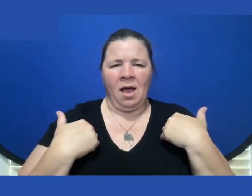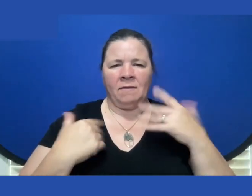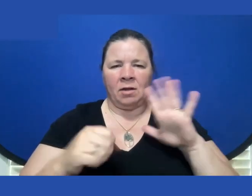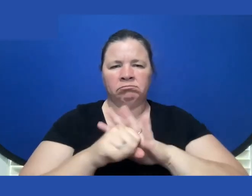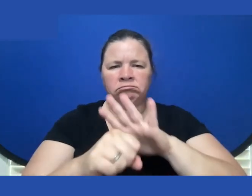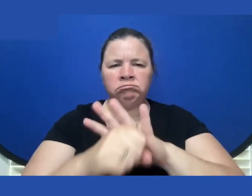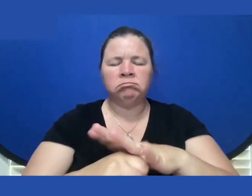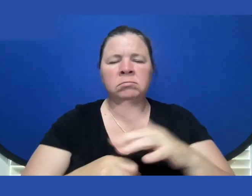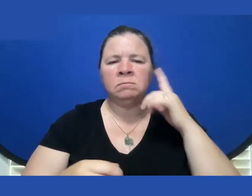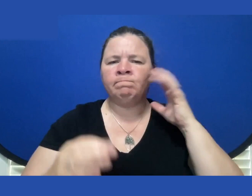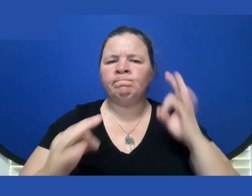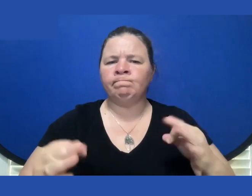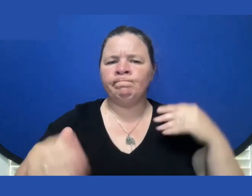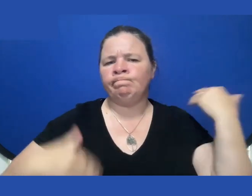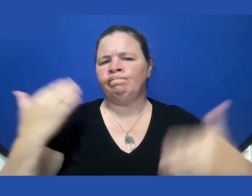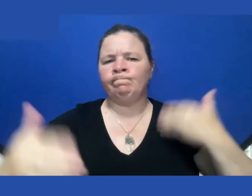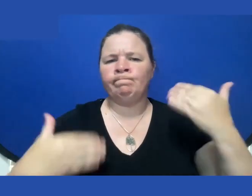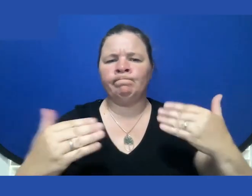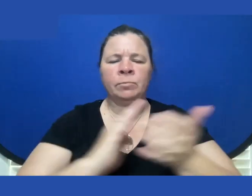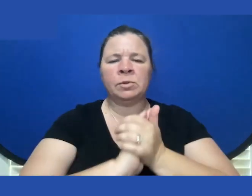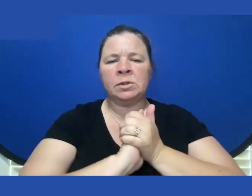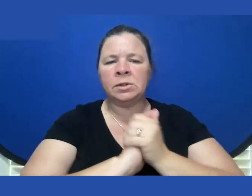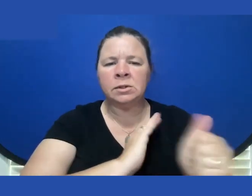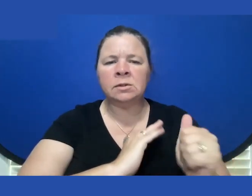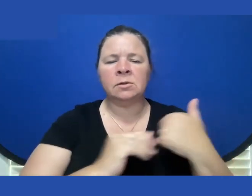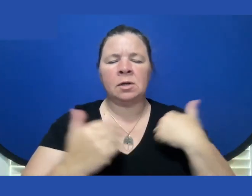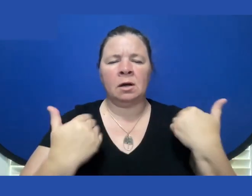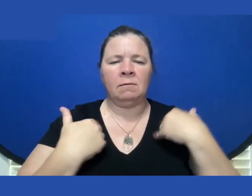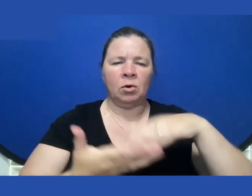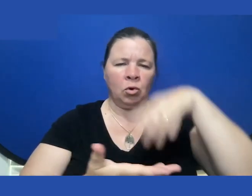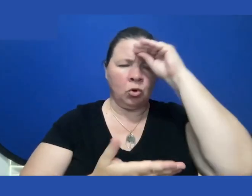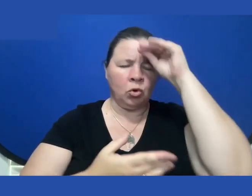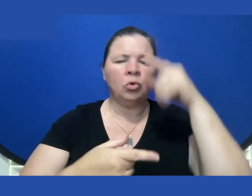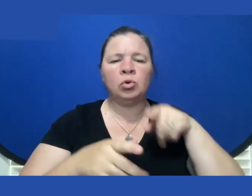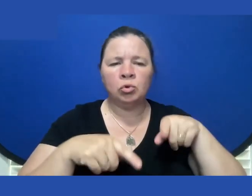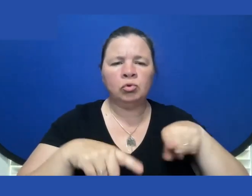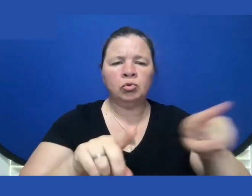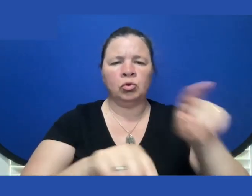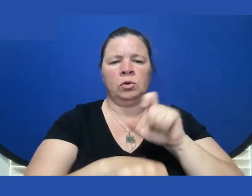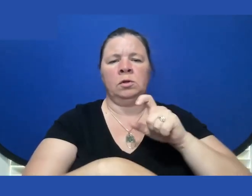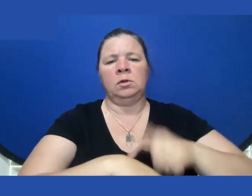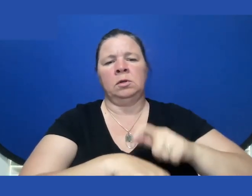that determination and the skillsets that I learned while I was serving with the Canadian Forces.